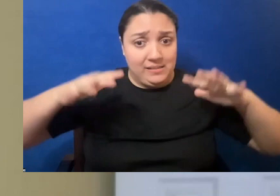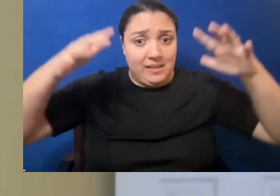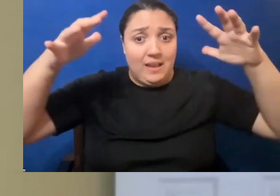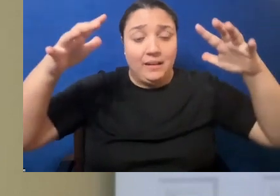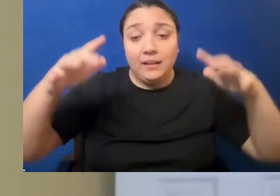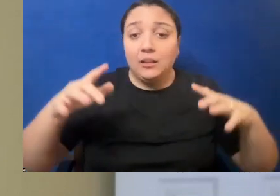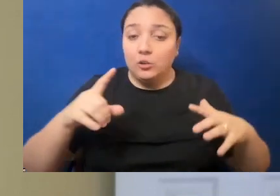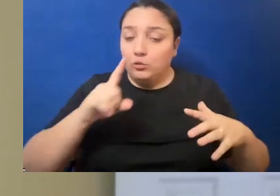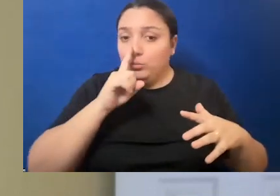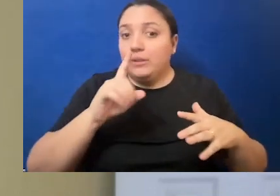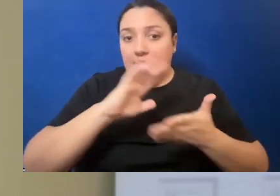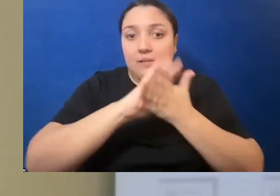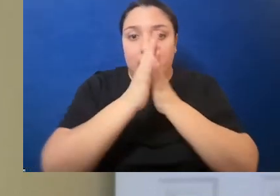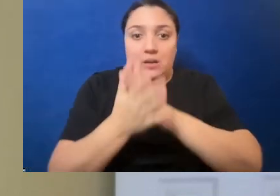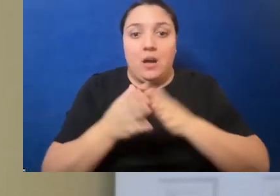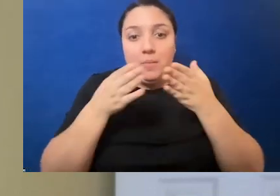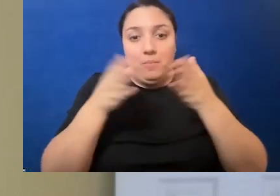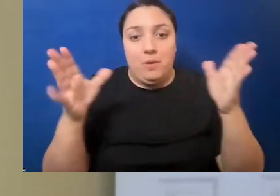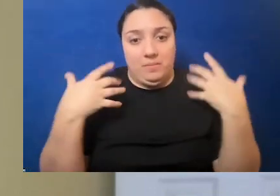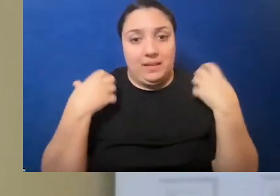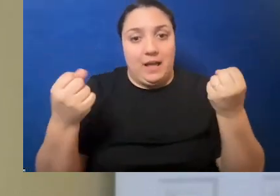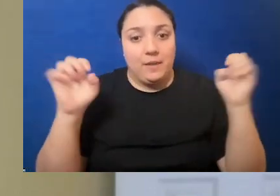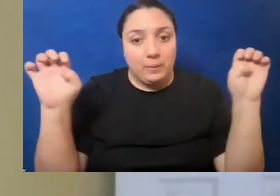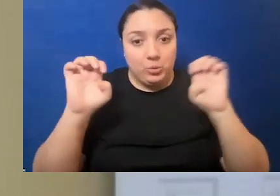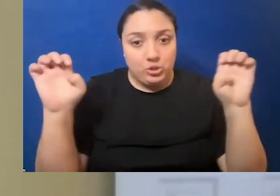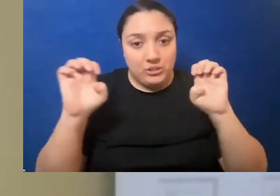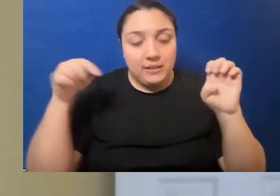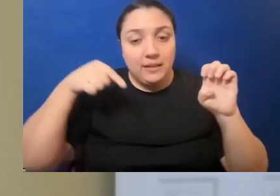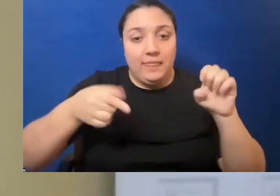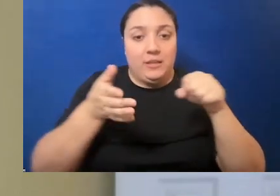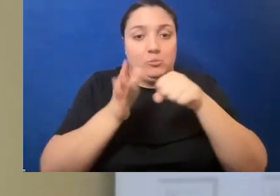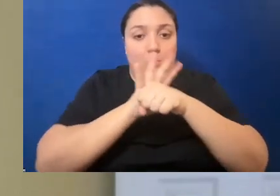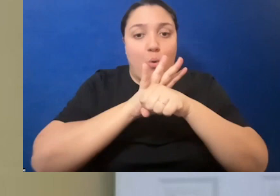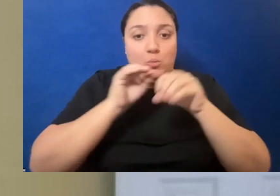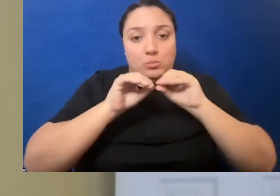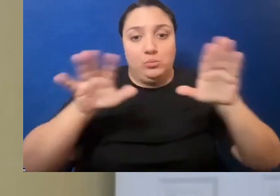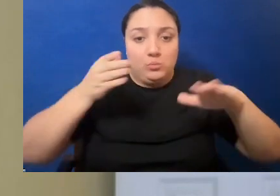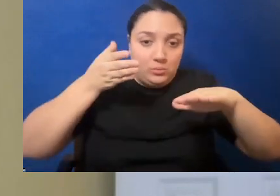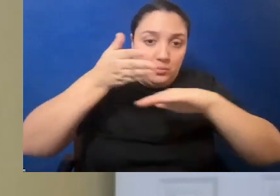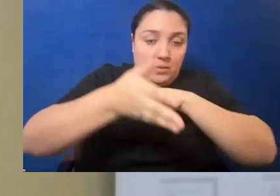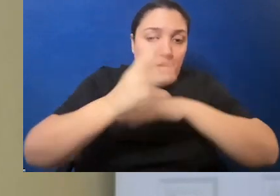HEALTH AND ANXIETY IS AT A PUBLIC HEALTH EMERGENCY IN THIS POST PANDEMIC WORLD.